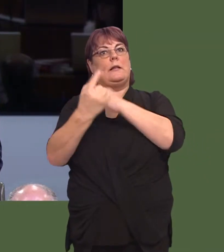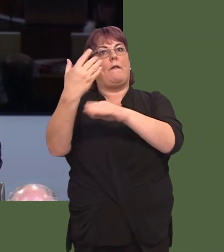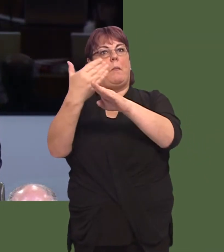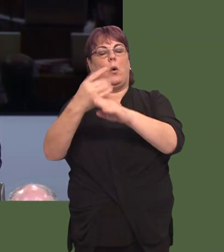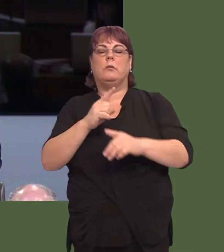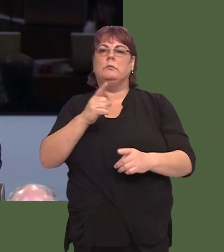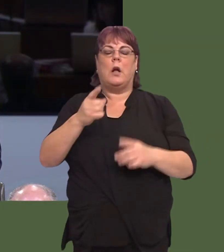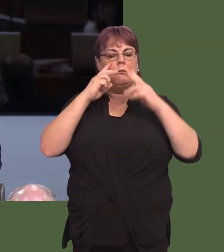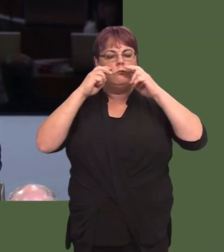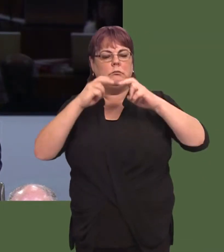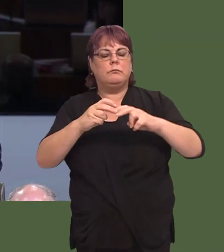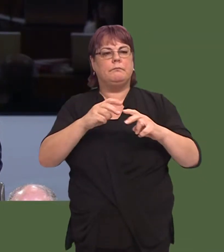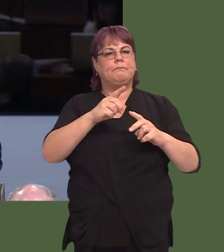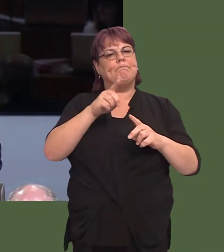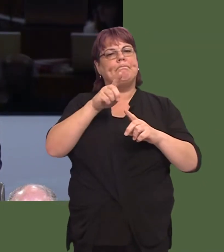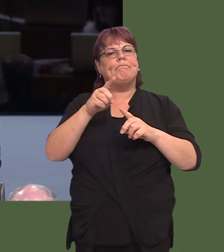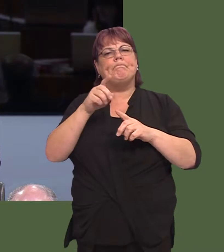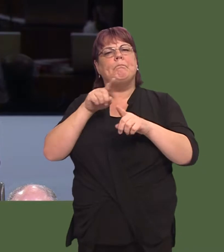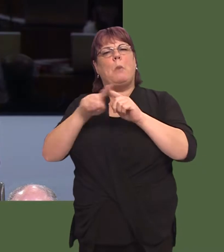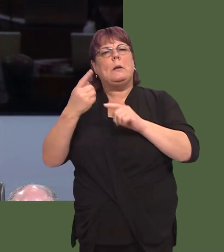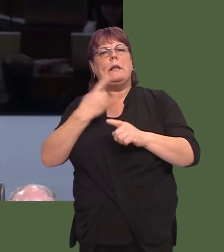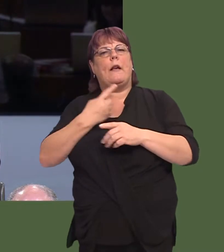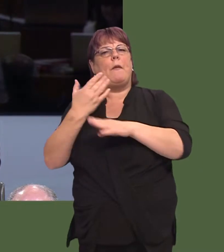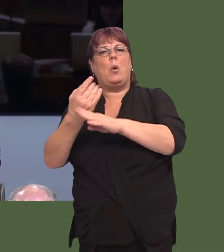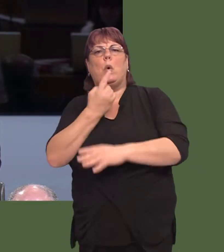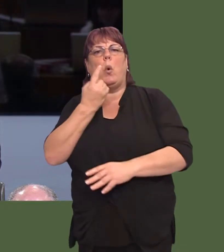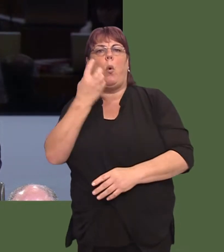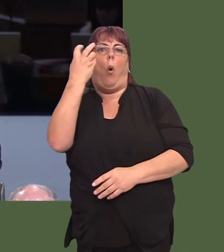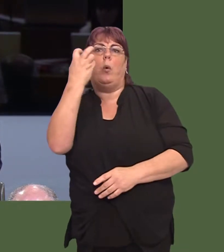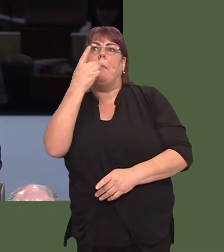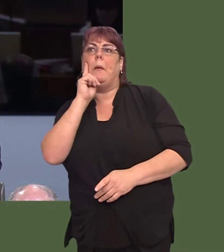young people are not following in their footsteps.